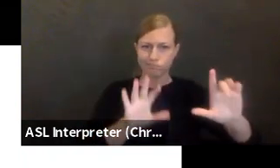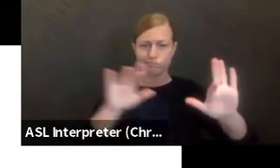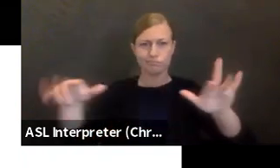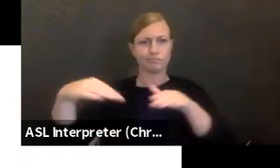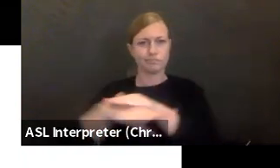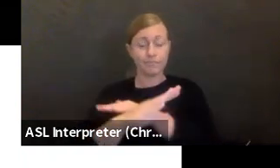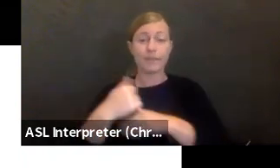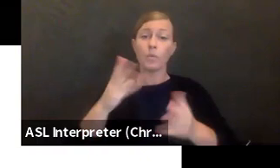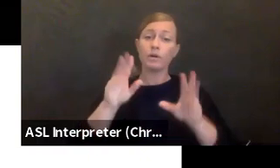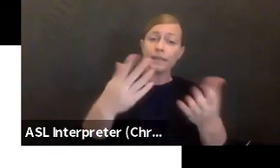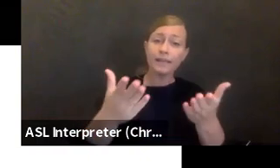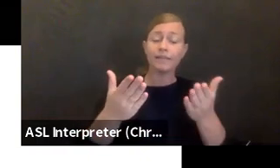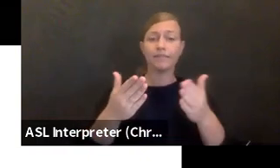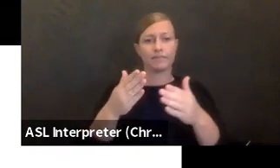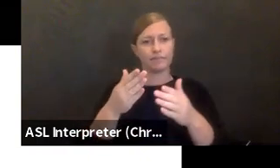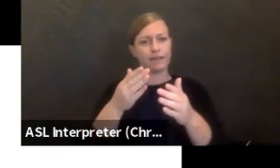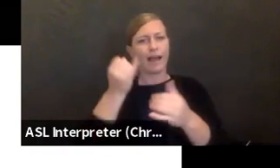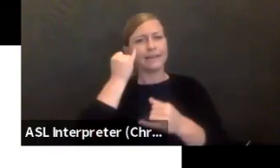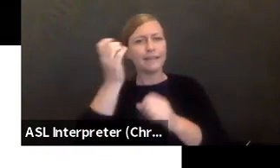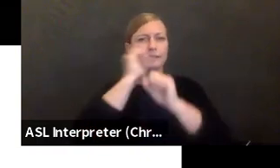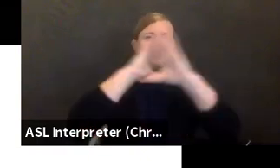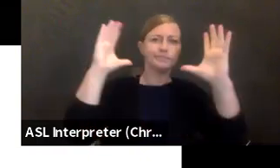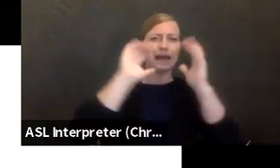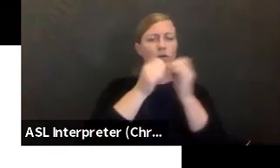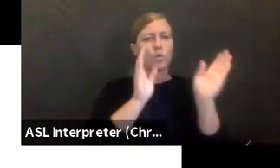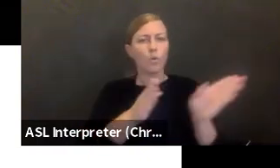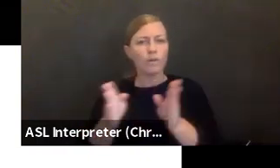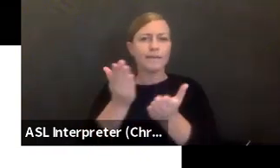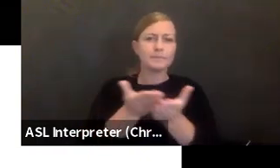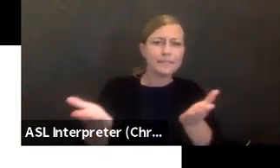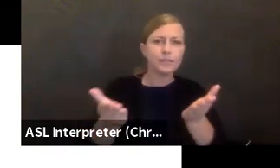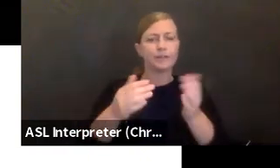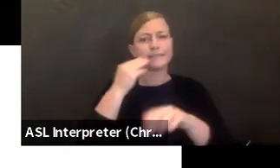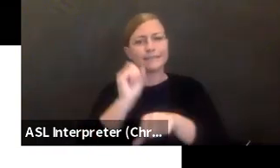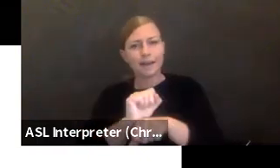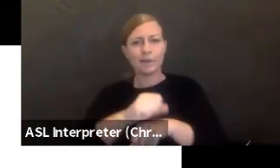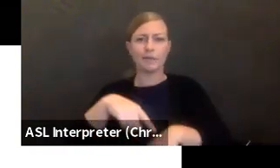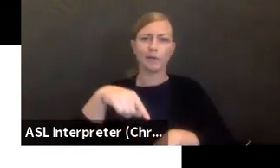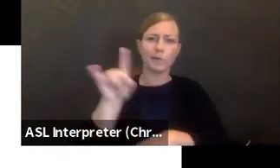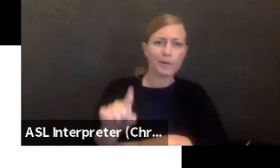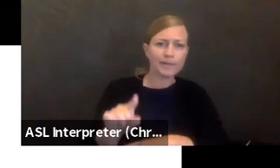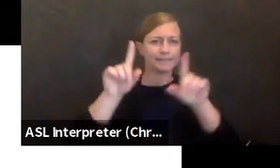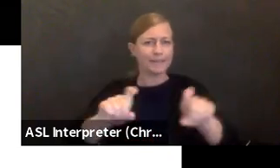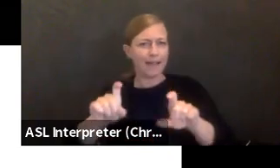of effectively using your learning management system. Once again the learning management system is our home base. It is where you will put everything for your students to access your main area to go to.